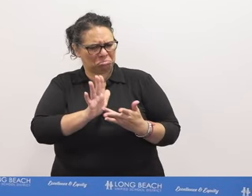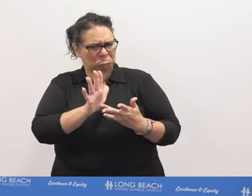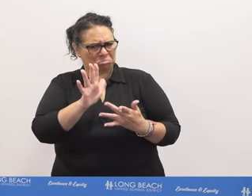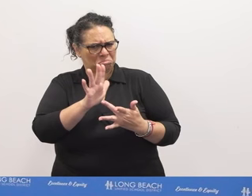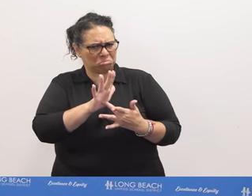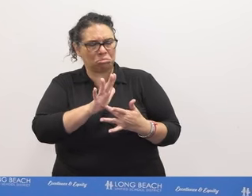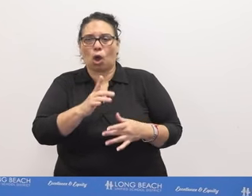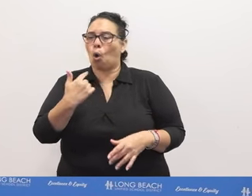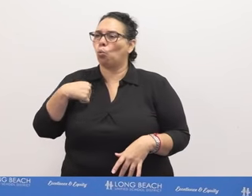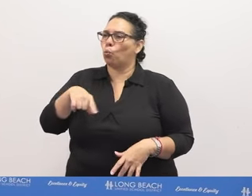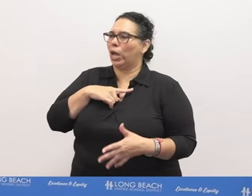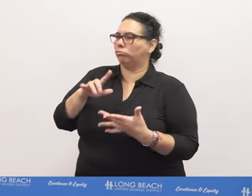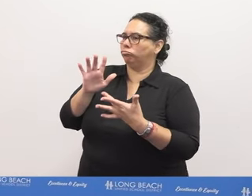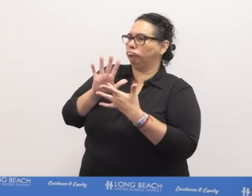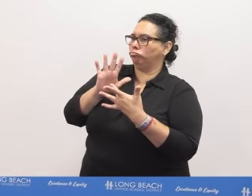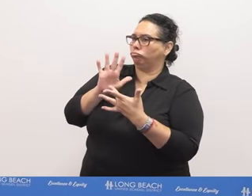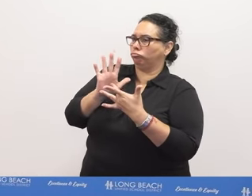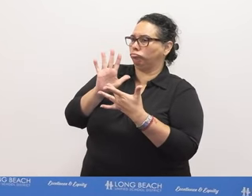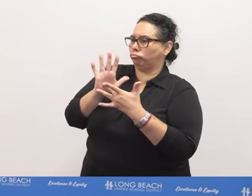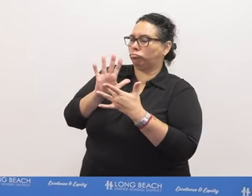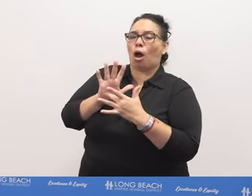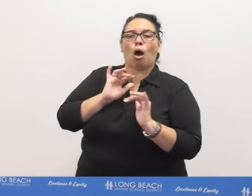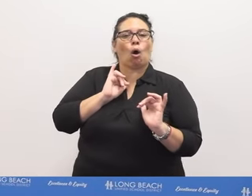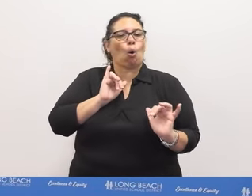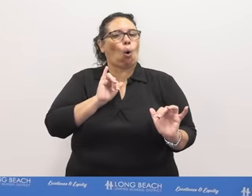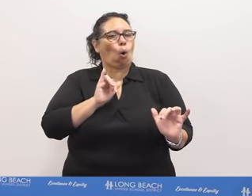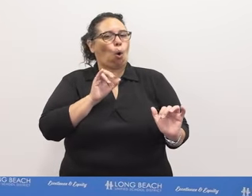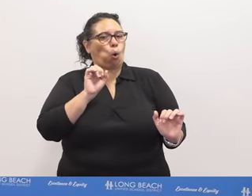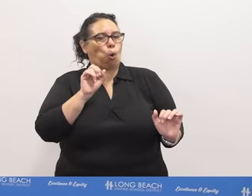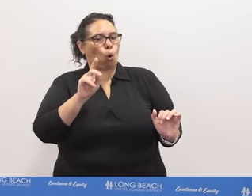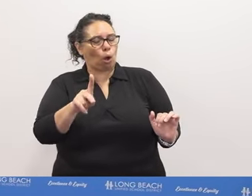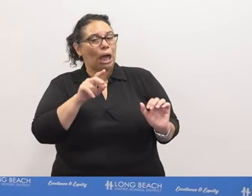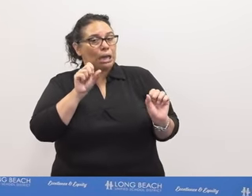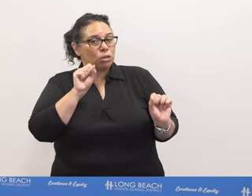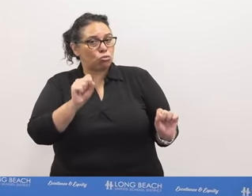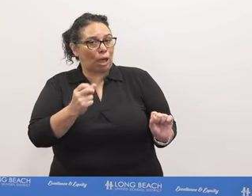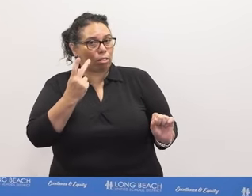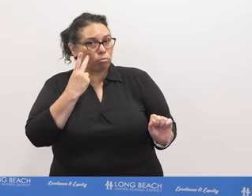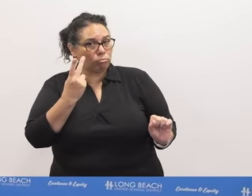[J.T.] We're sophomores. [Winston] Sophomores, yeah. [Diana Craighead] Oh, okay. So you're able to look back a little bit